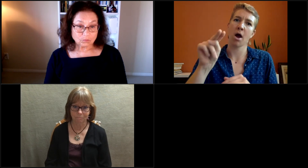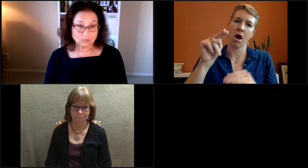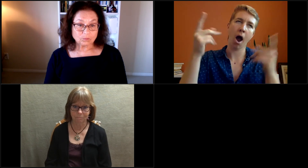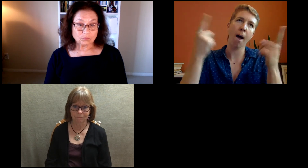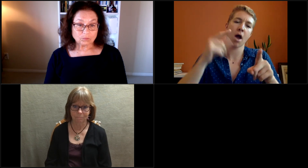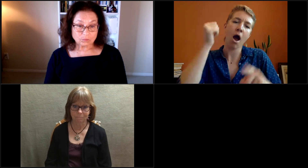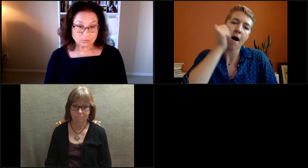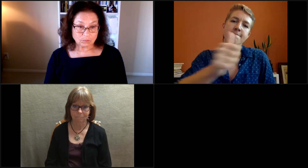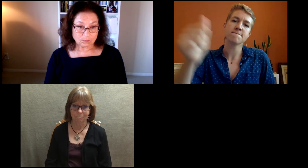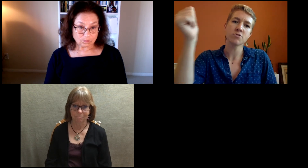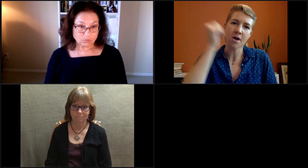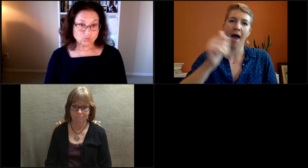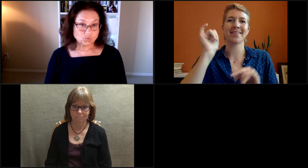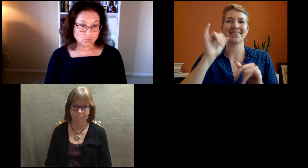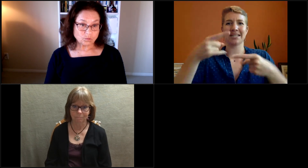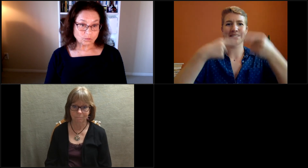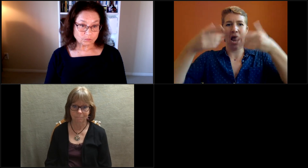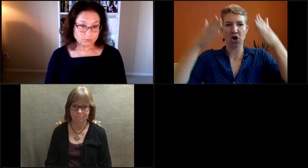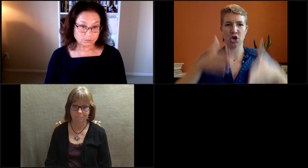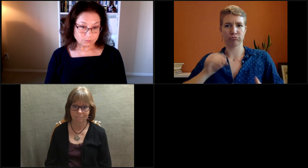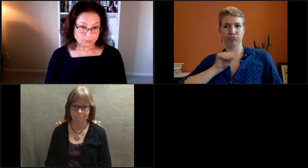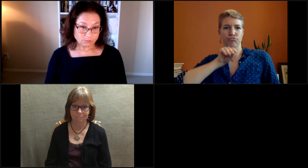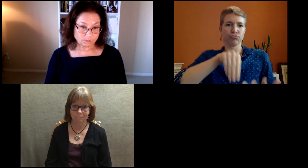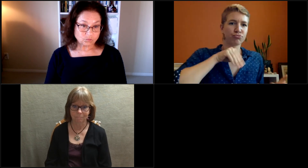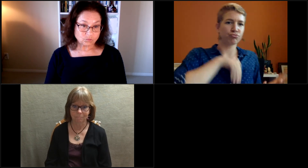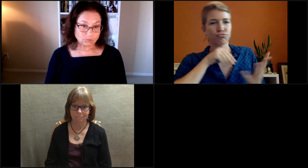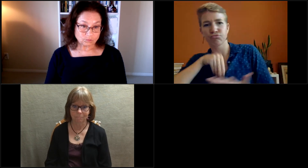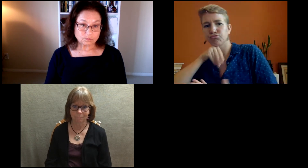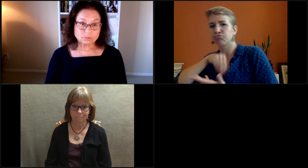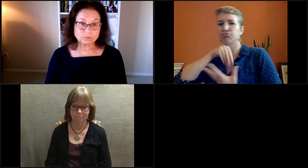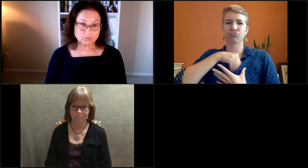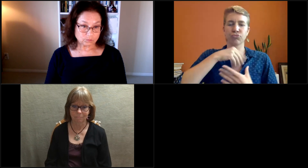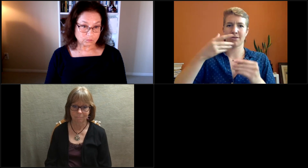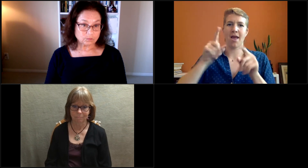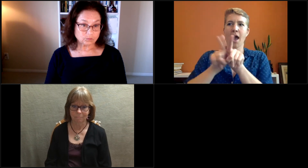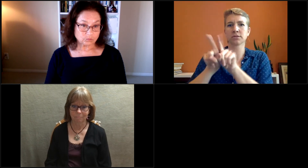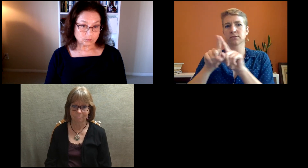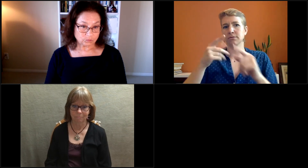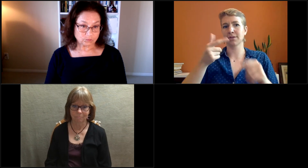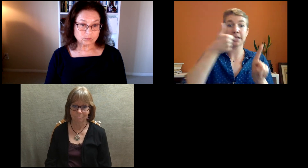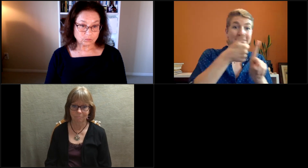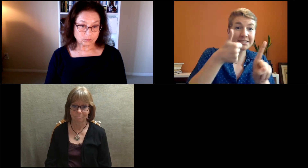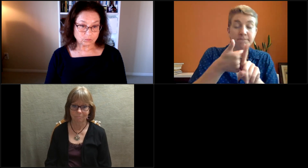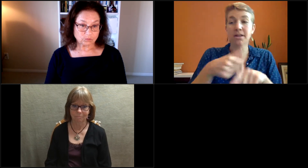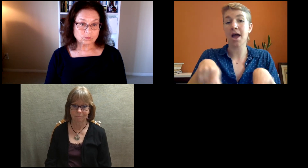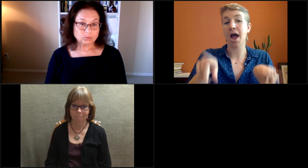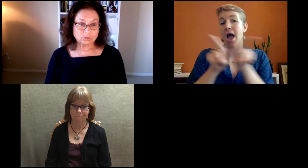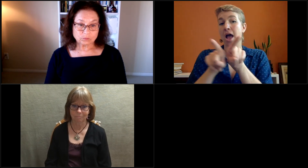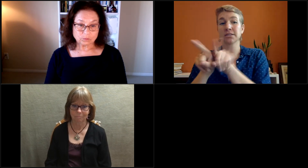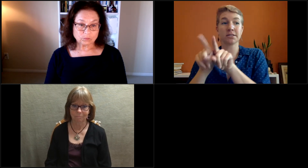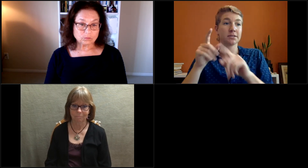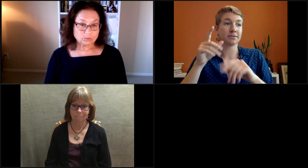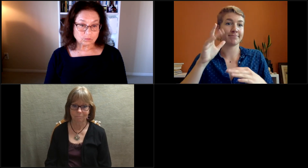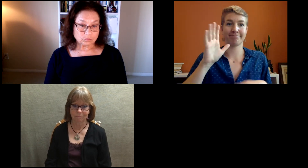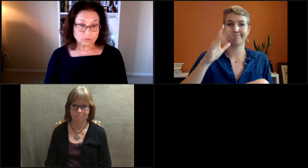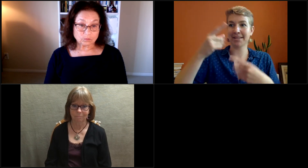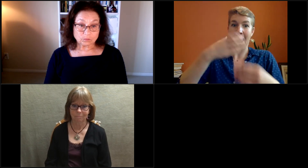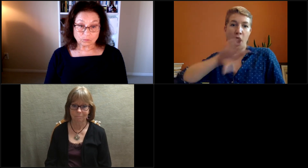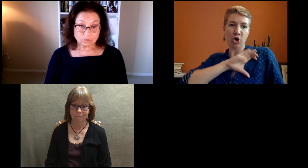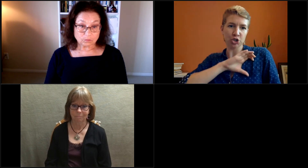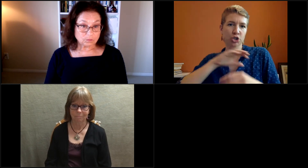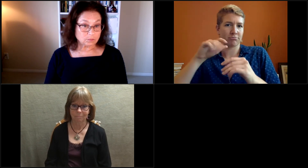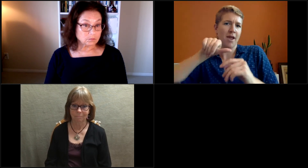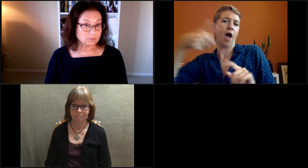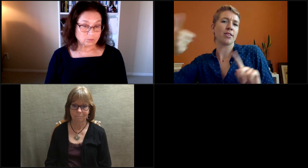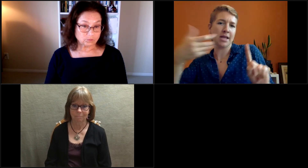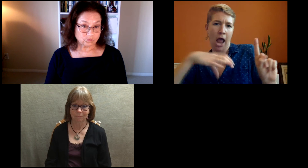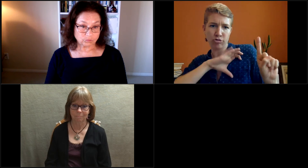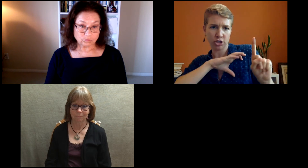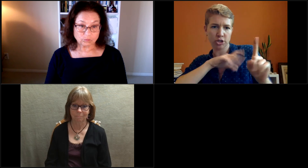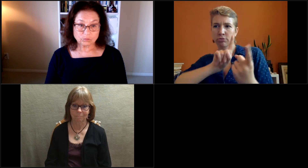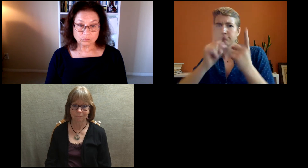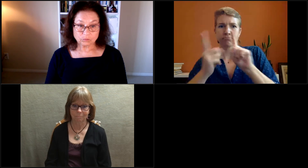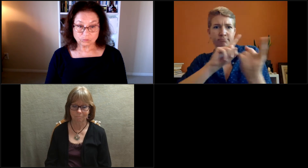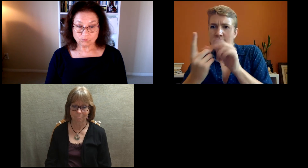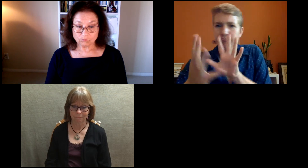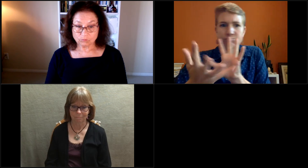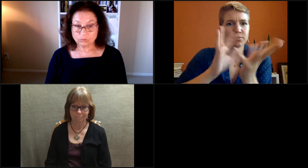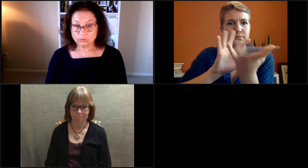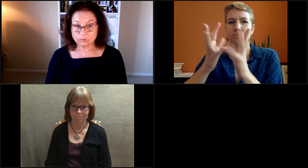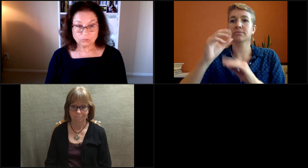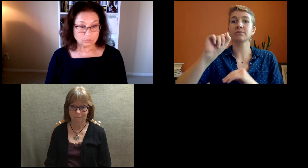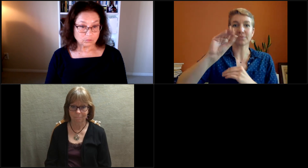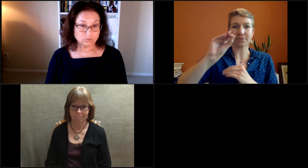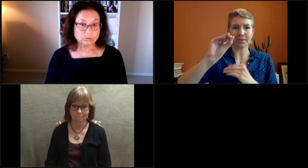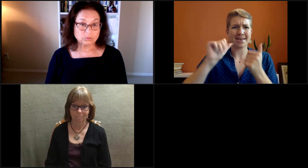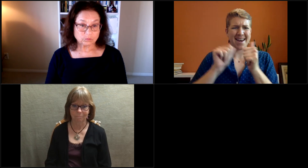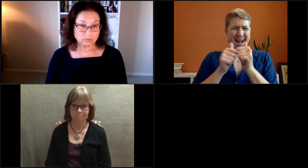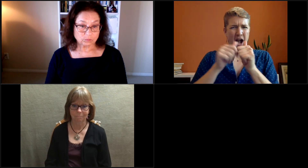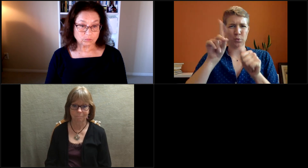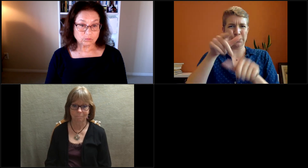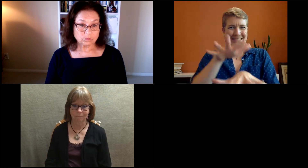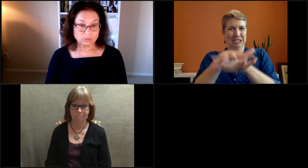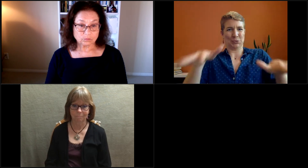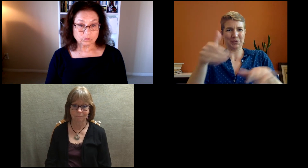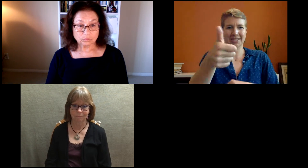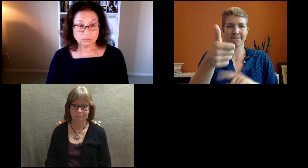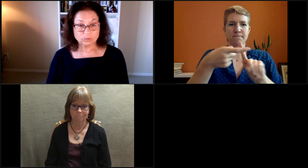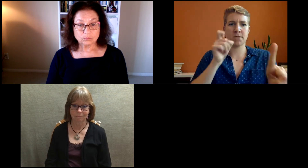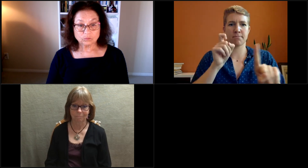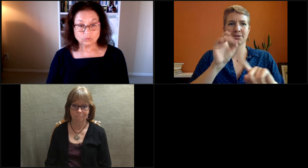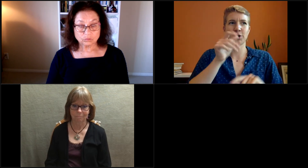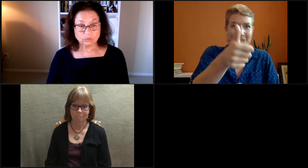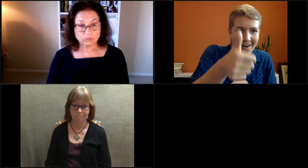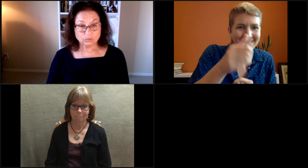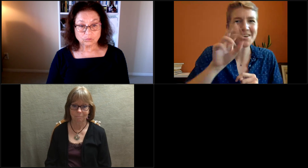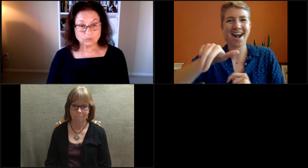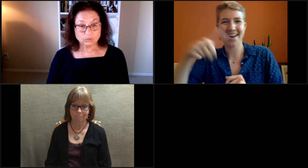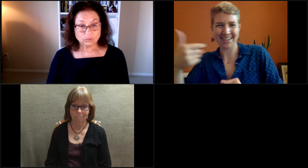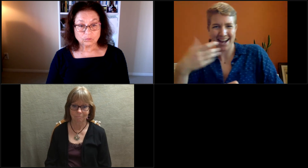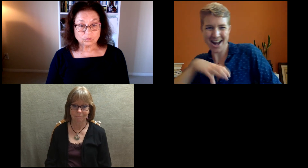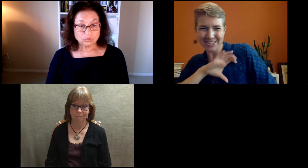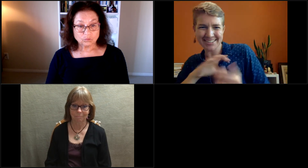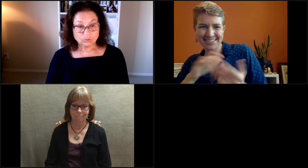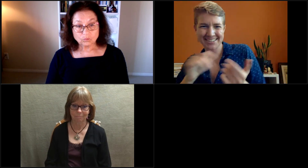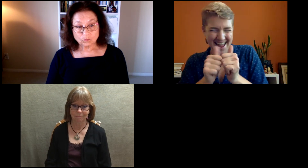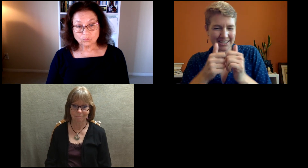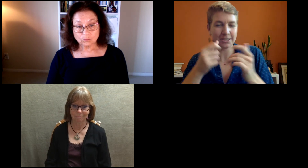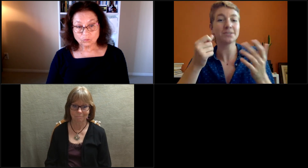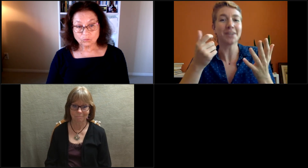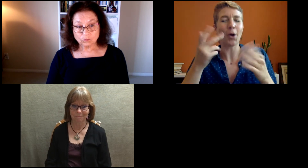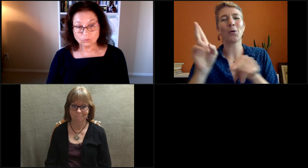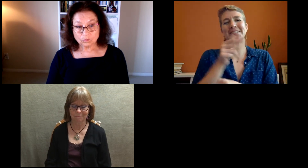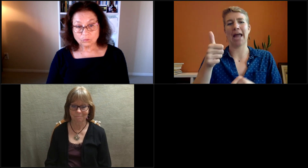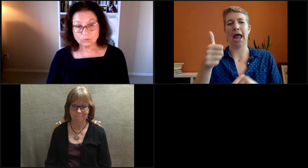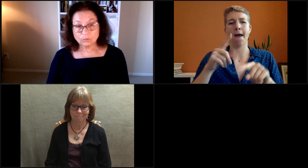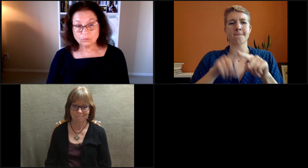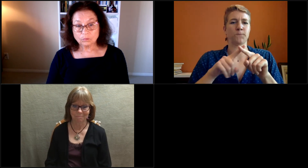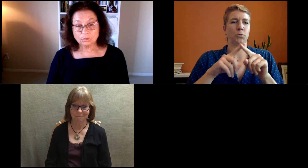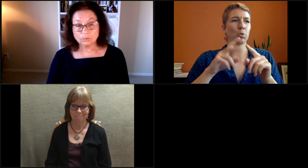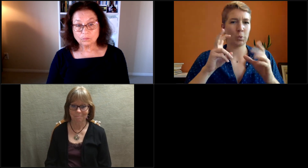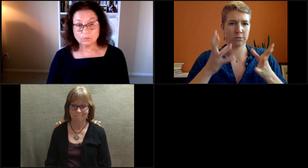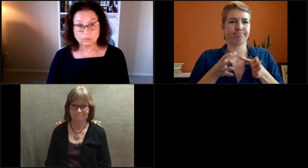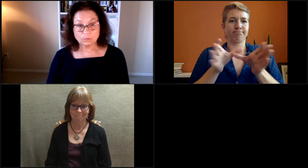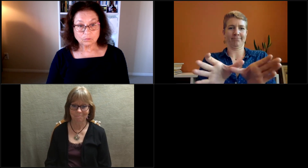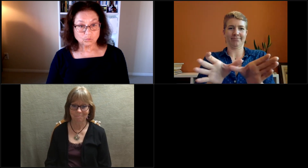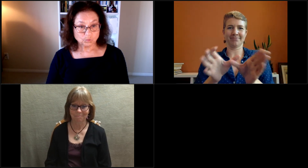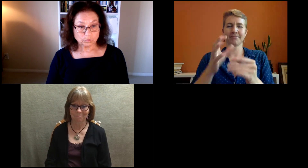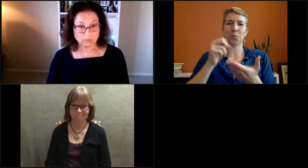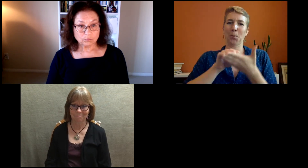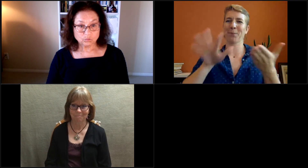It’s so common and constructed action happens so much that signers are constructing the action while they’re signing. So, they are the characters in their narration, they are ALL the characters in their narration. So how do you distinguish yourself as the journalist or the reporter from the actors in the story?